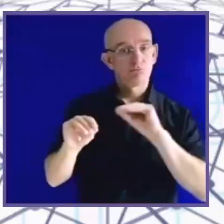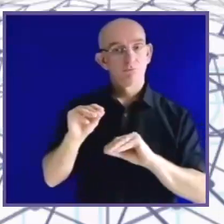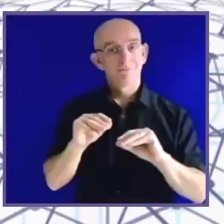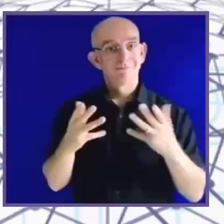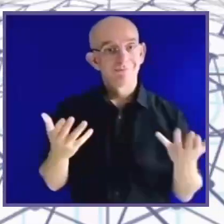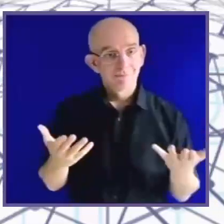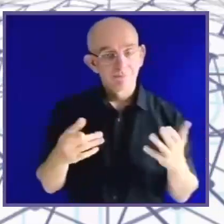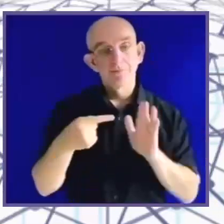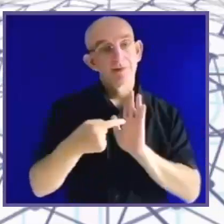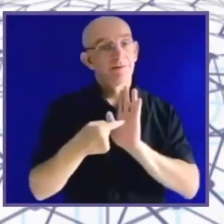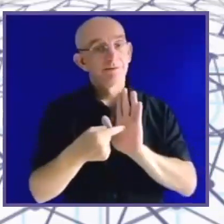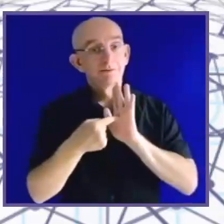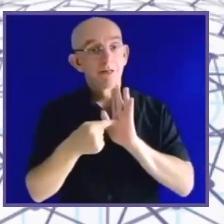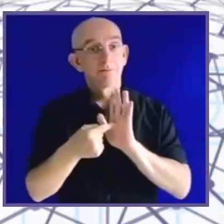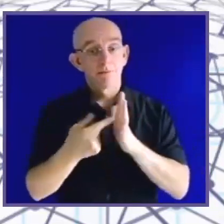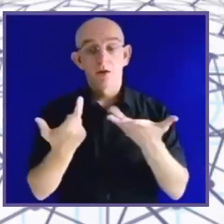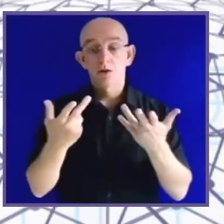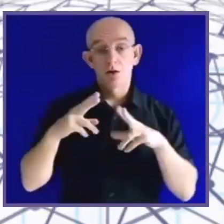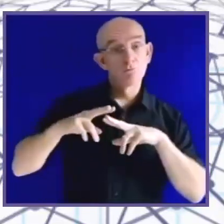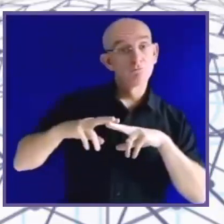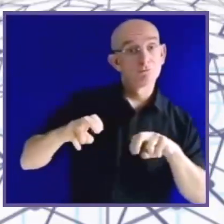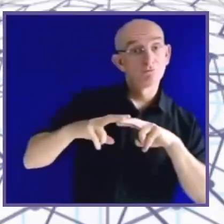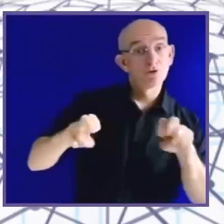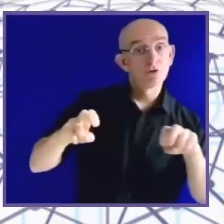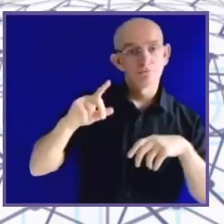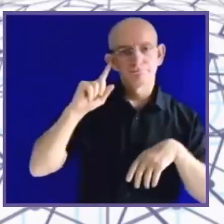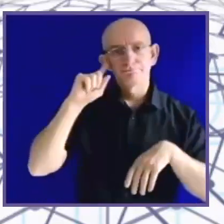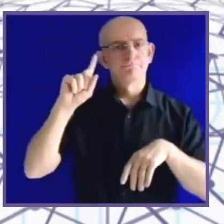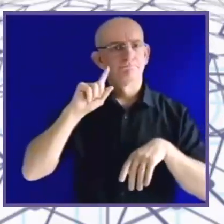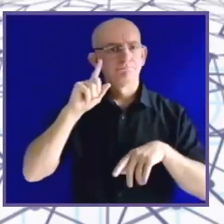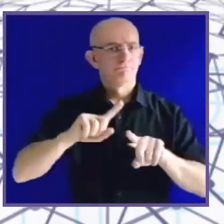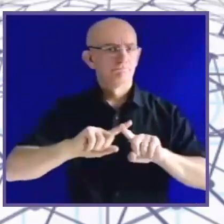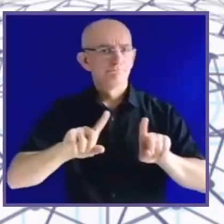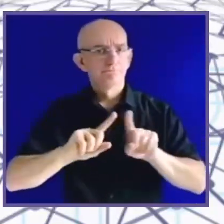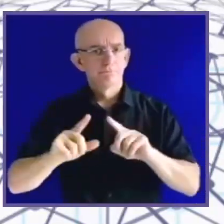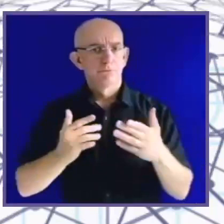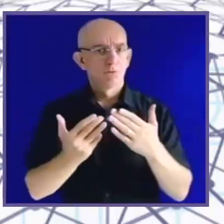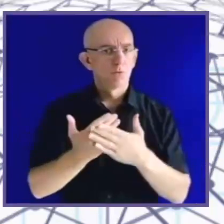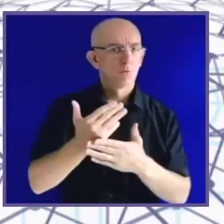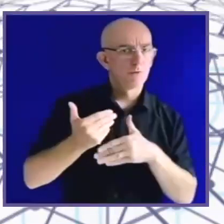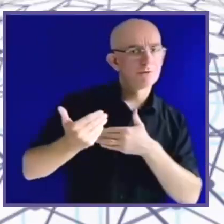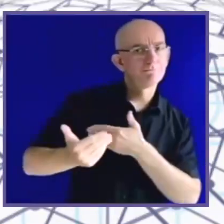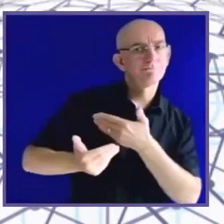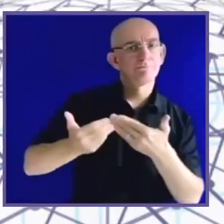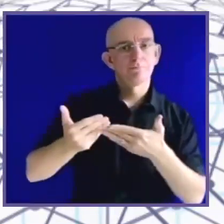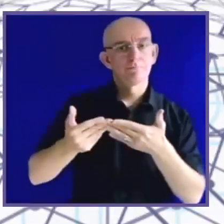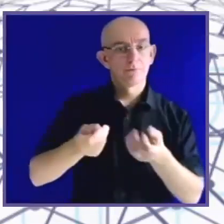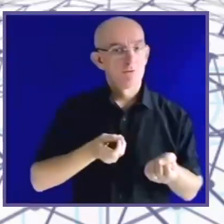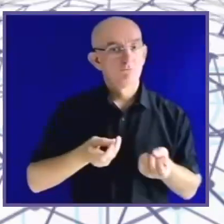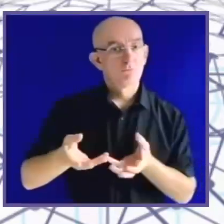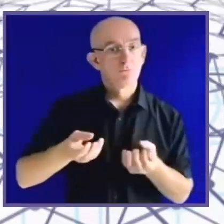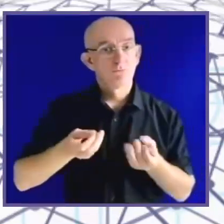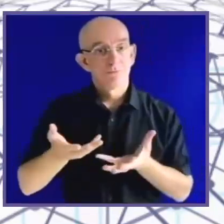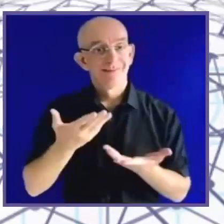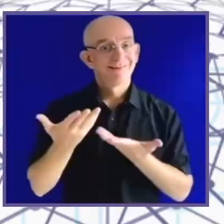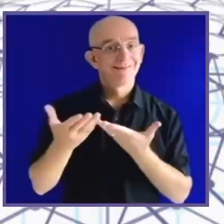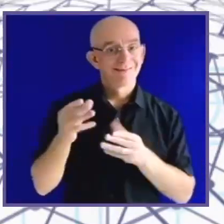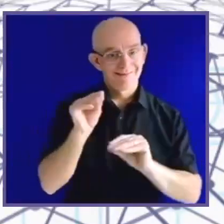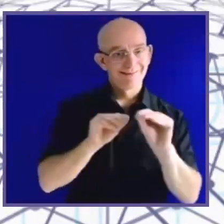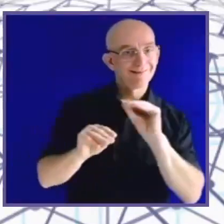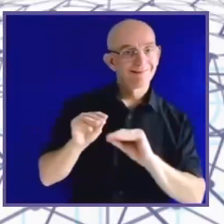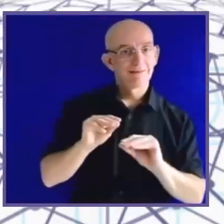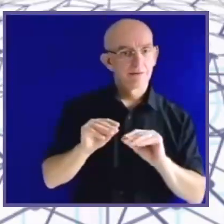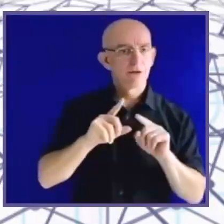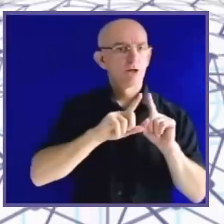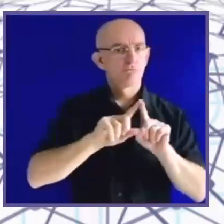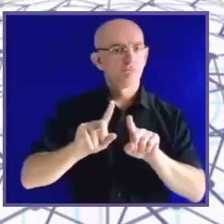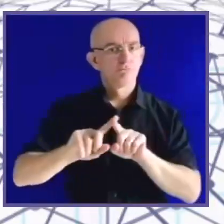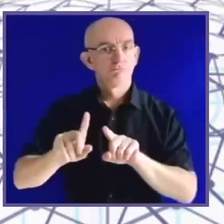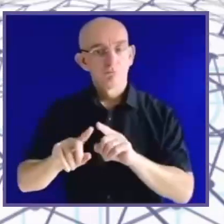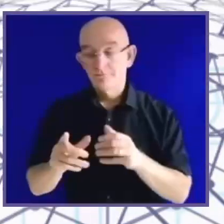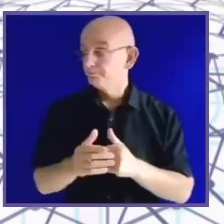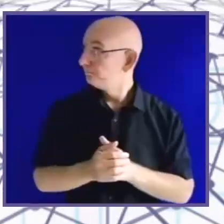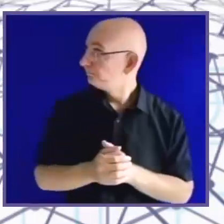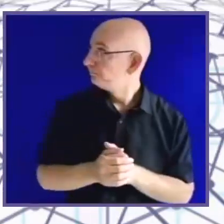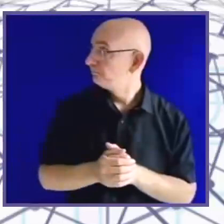Aiming to bridge the gaps under the project titled positioning OPDs as equal partners